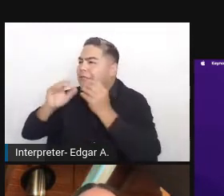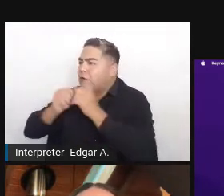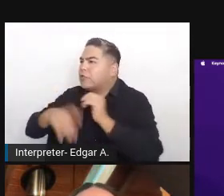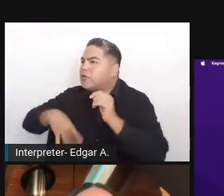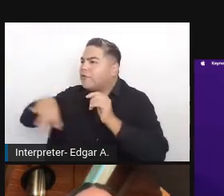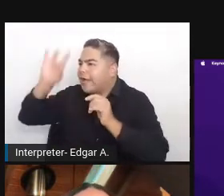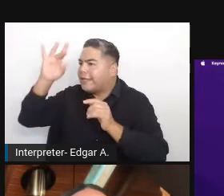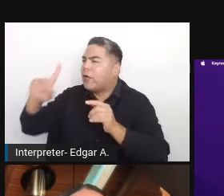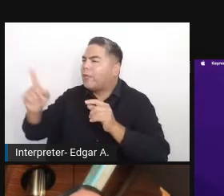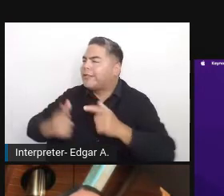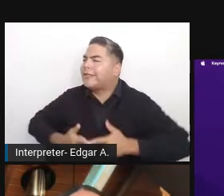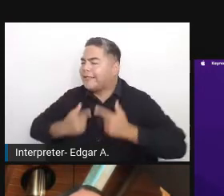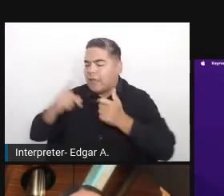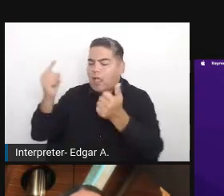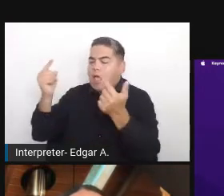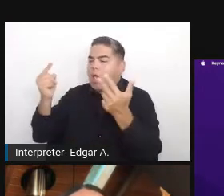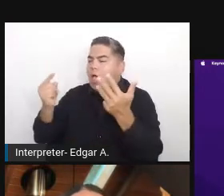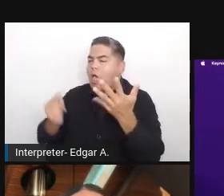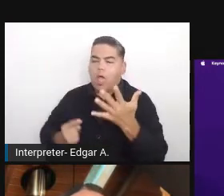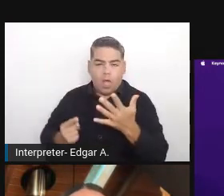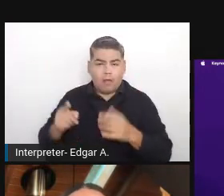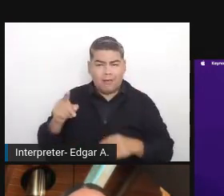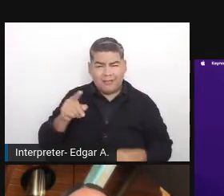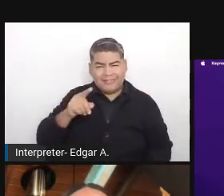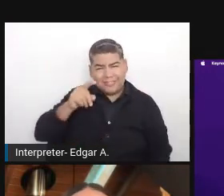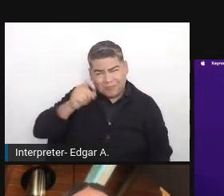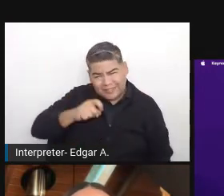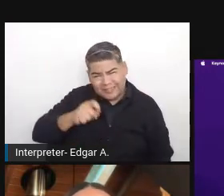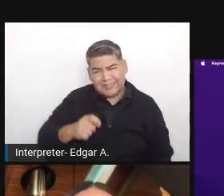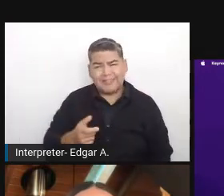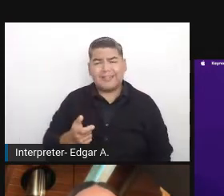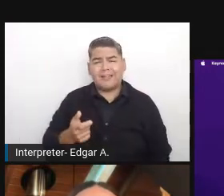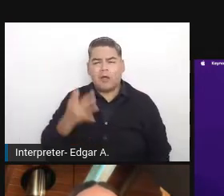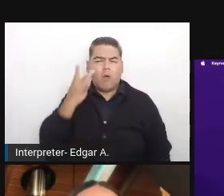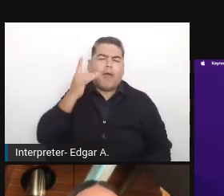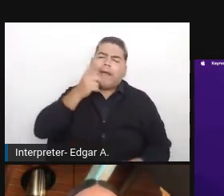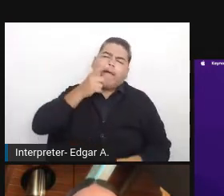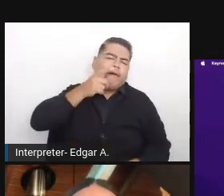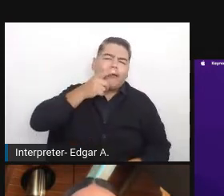A lot of that information isn't strictly necessary, and it just makes the form longer for the user.